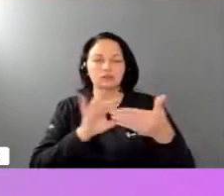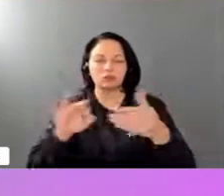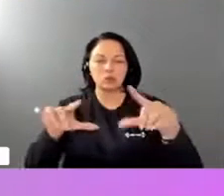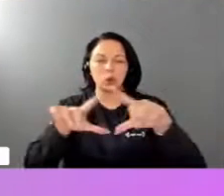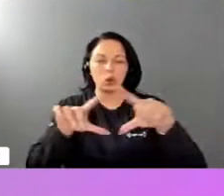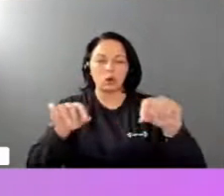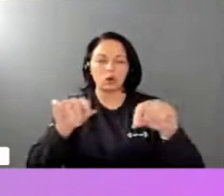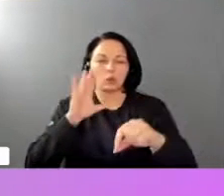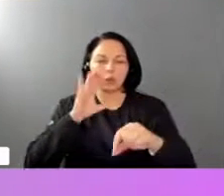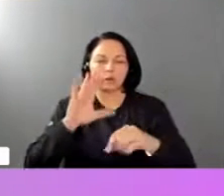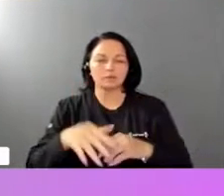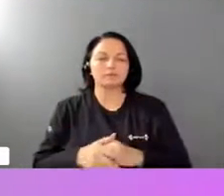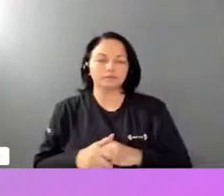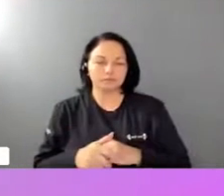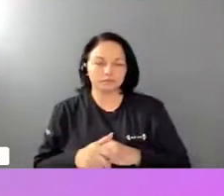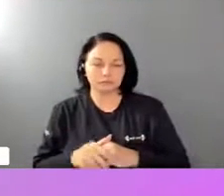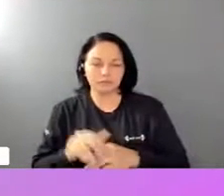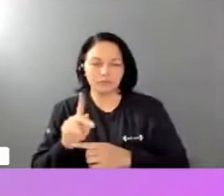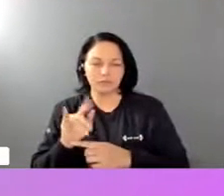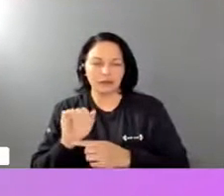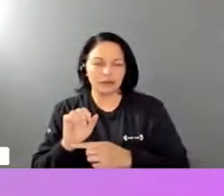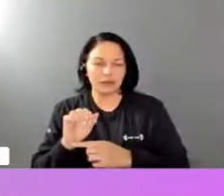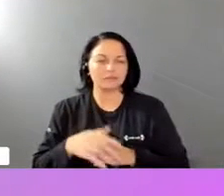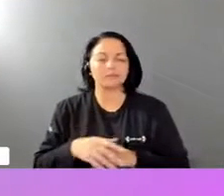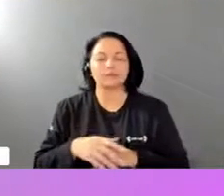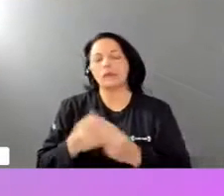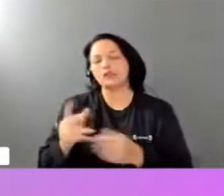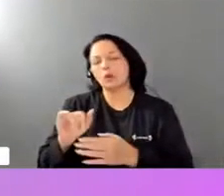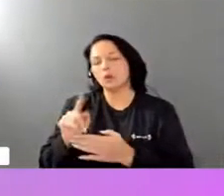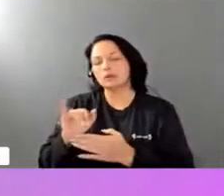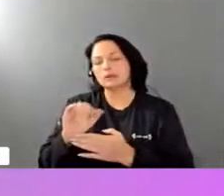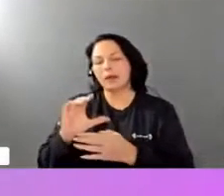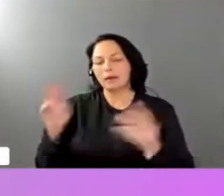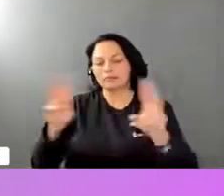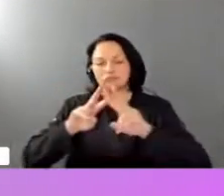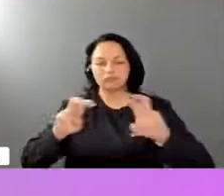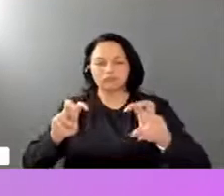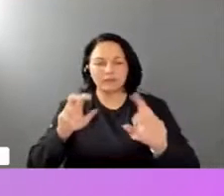we've talked about static analysis we're going to move to the final objective of the scorecard. [Kendall Gassner]